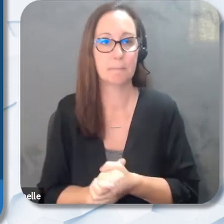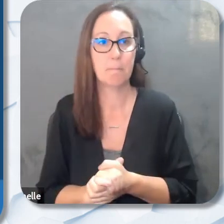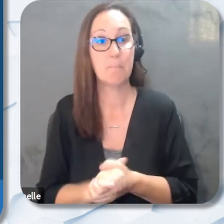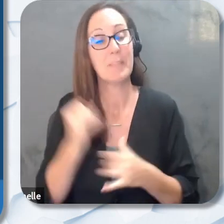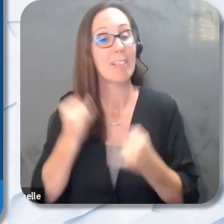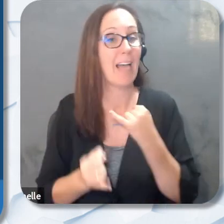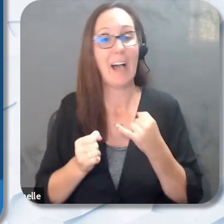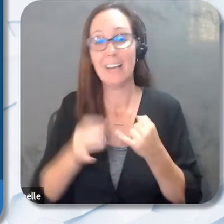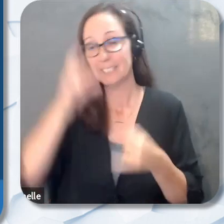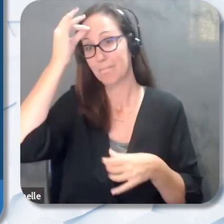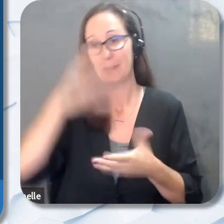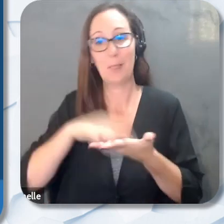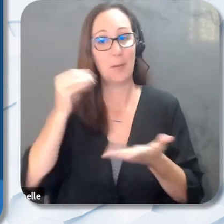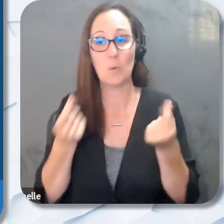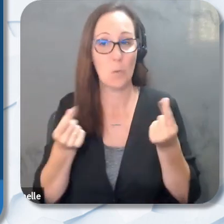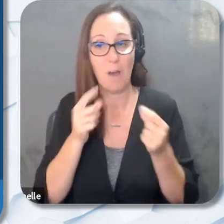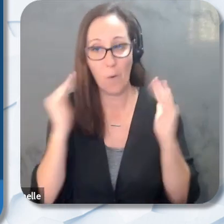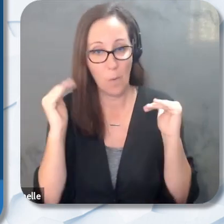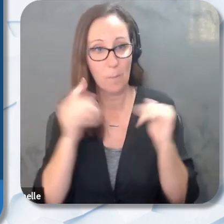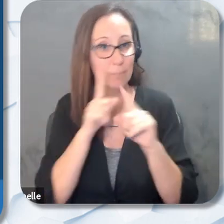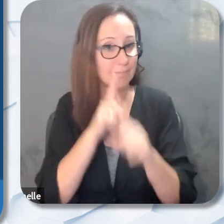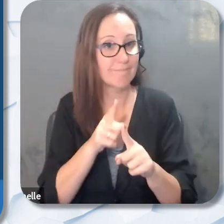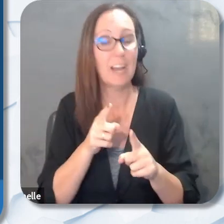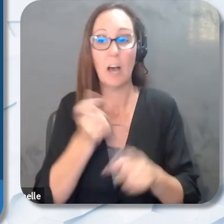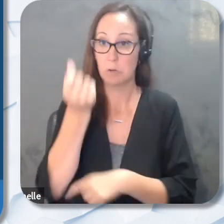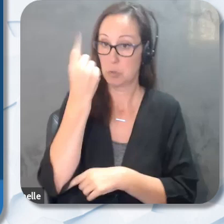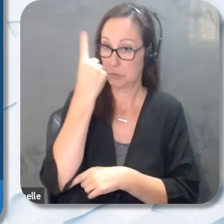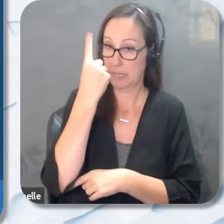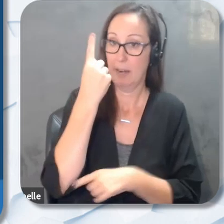we hope you will walk away today with not only an understanding of why alignment and partnership